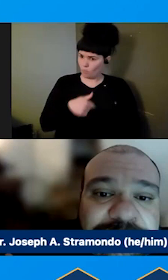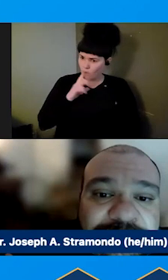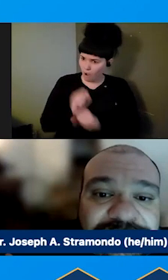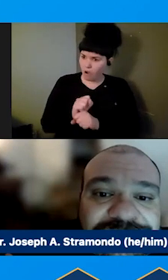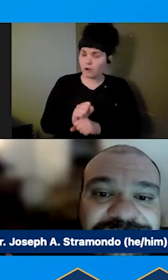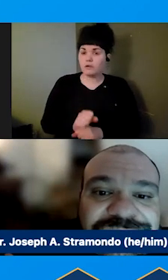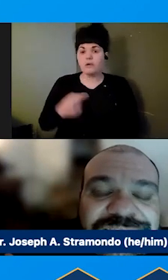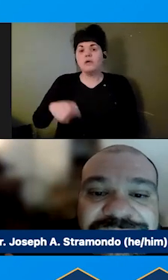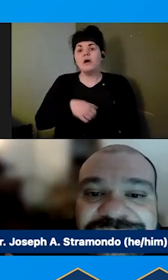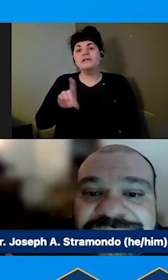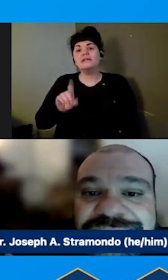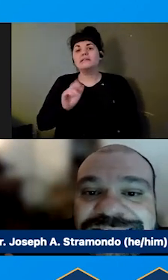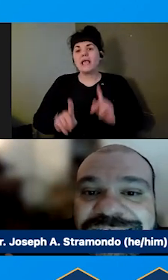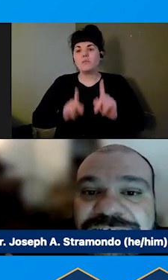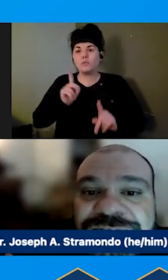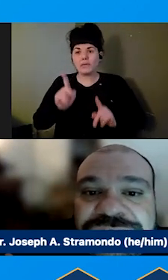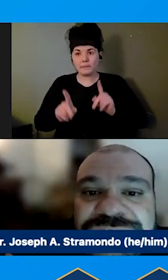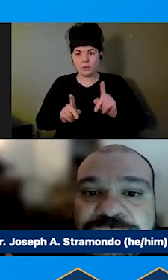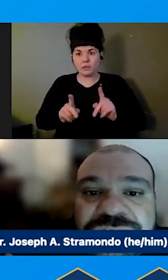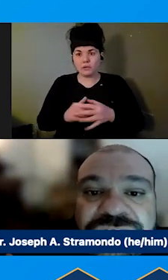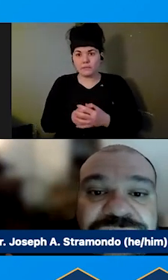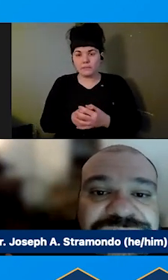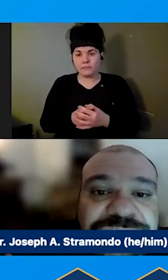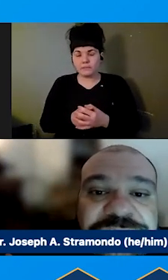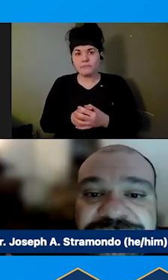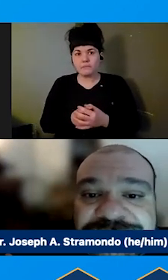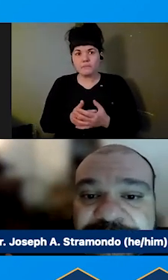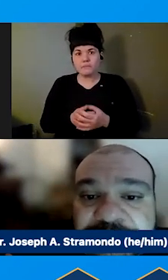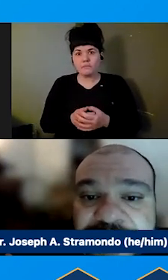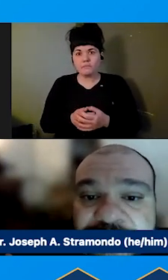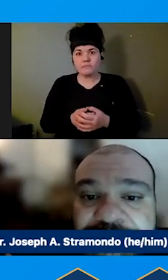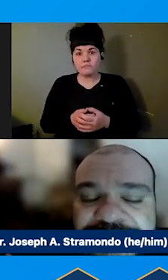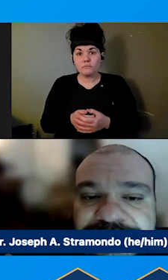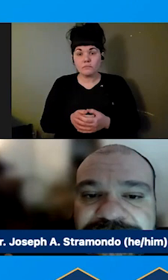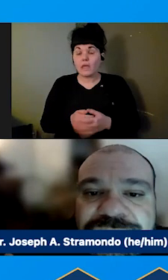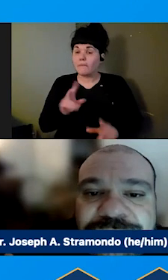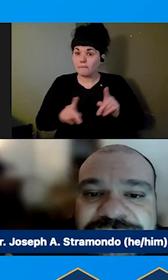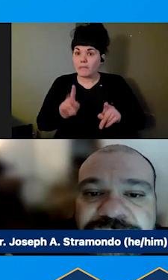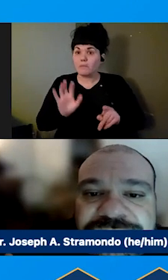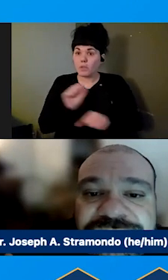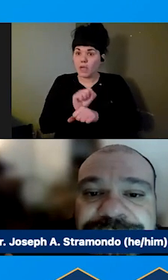ethical theorizing. But Scully argues we are. As disabled people and folks that work closely with disabled people,